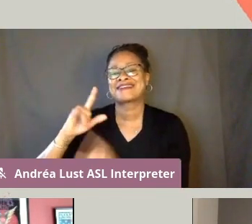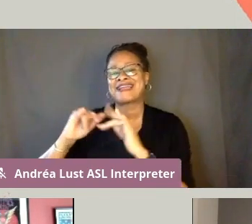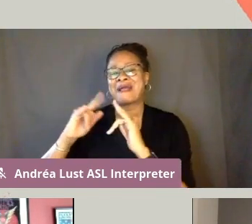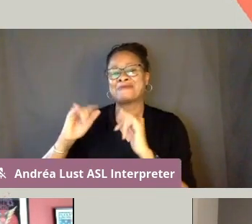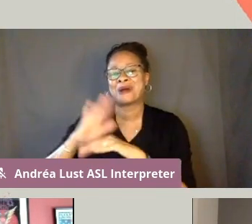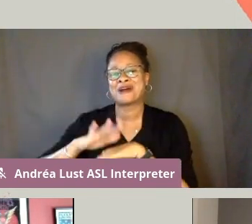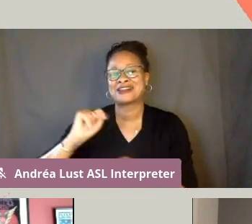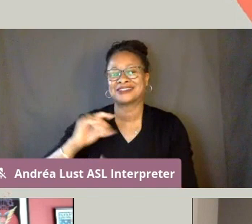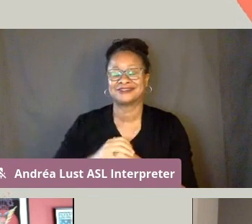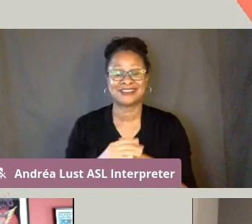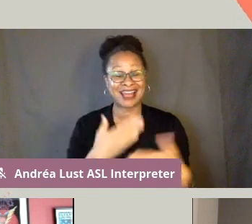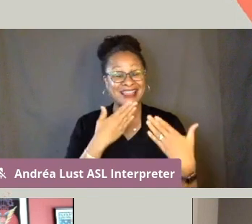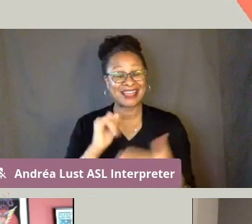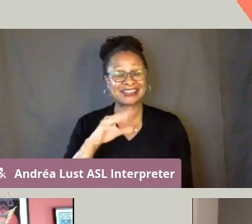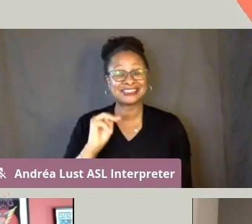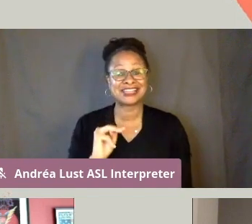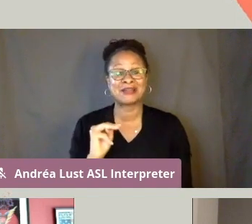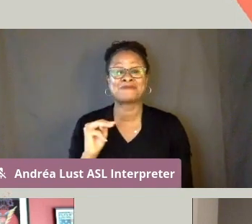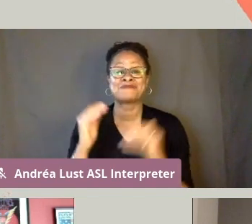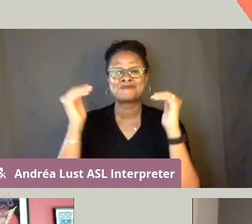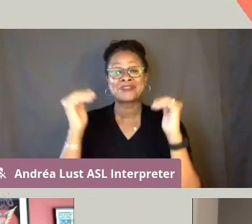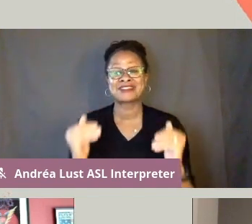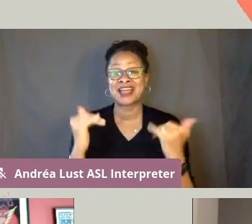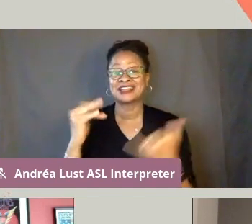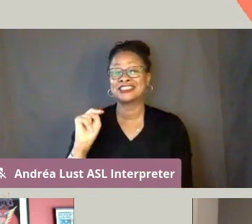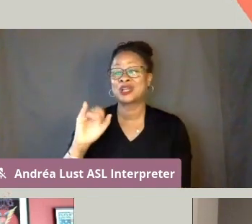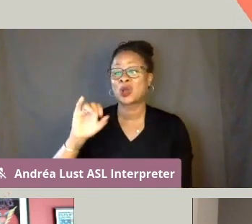Can we have your director with you, Nicole Newnham next? Nicole?